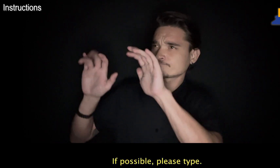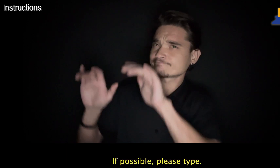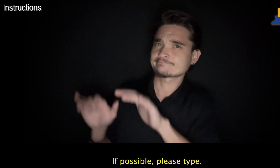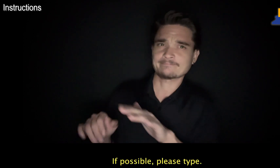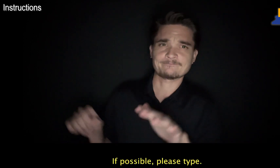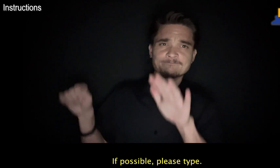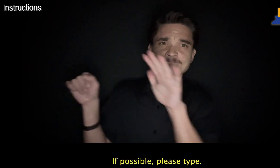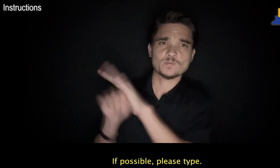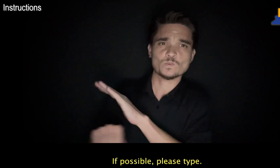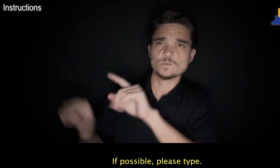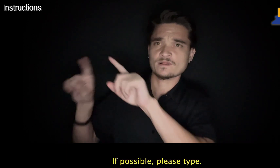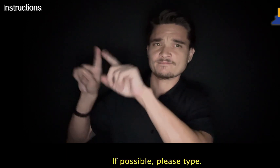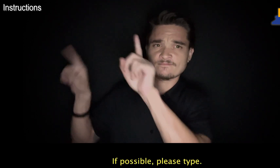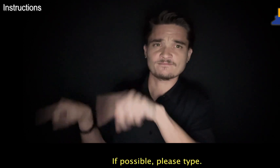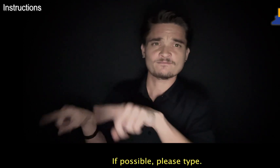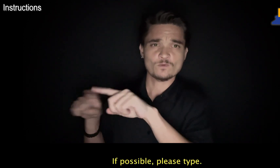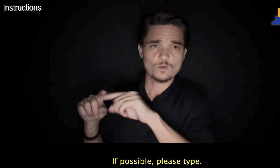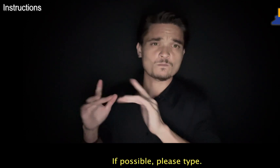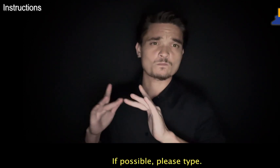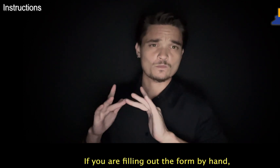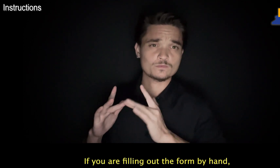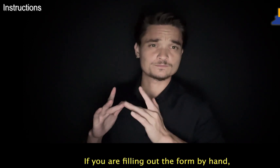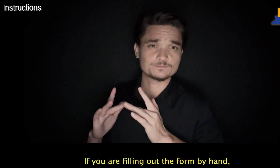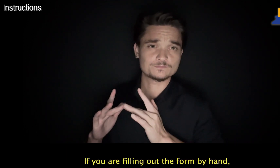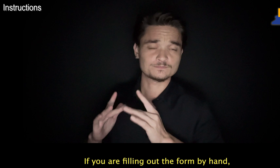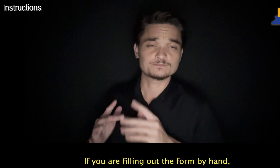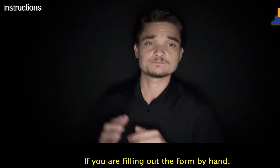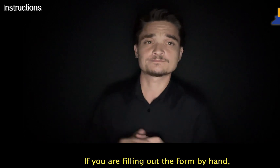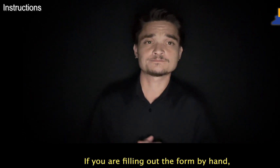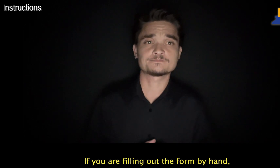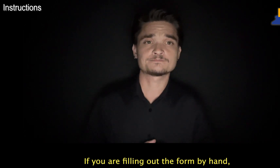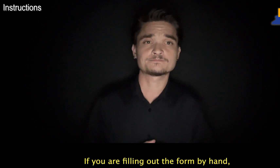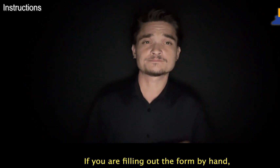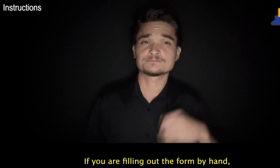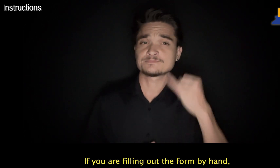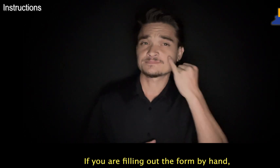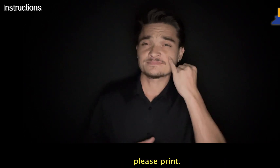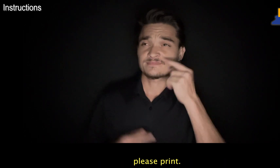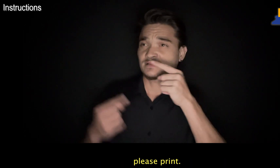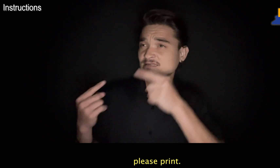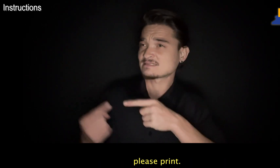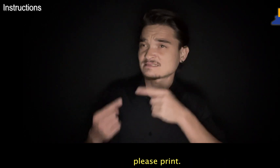If possible, please type. If you are filling out the form by hand, please print.